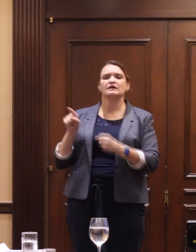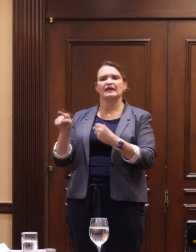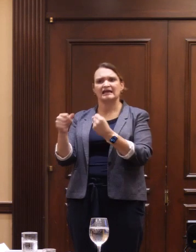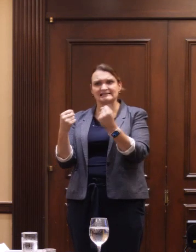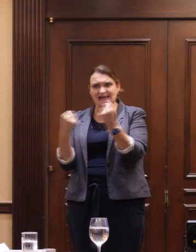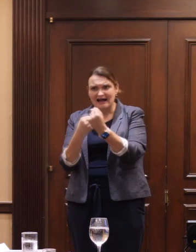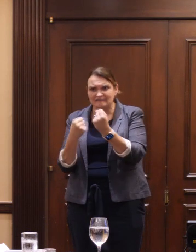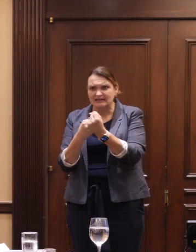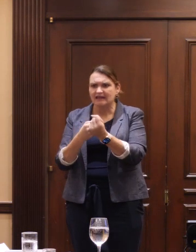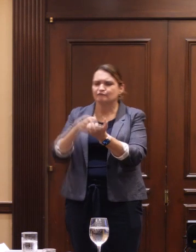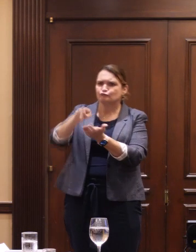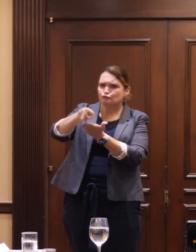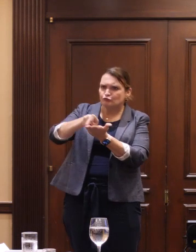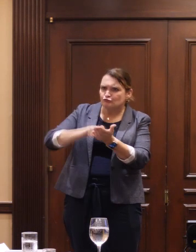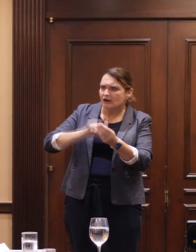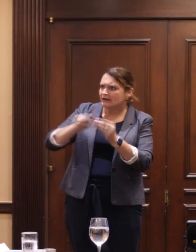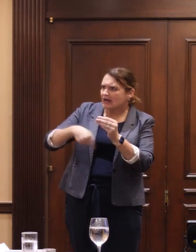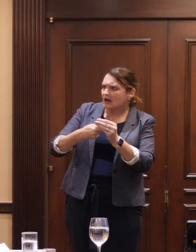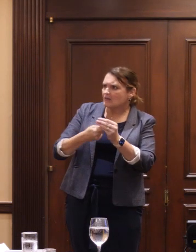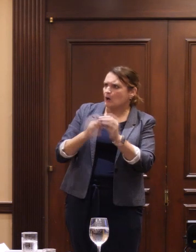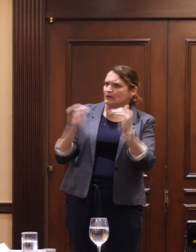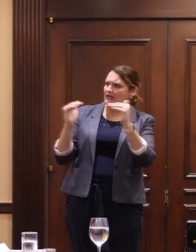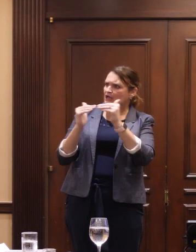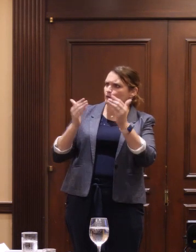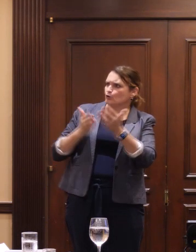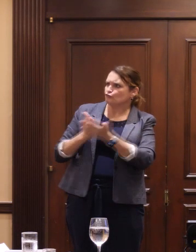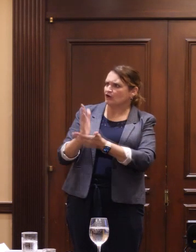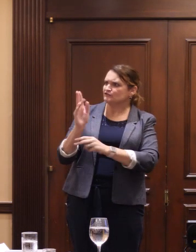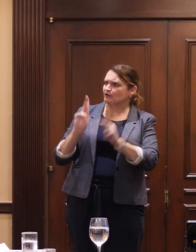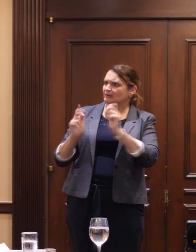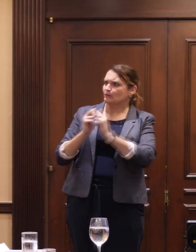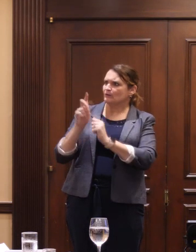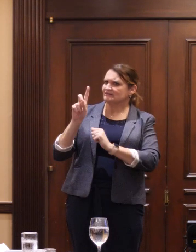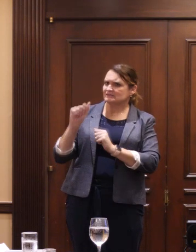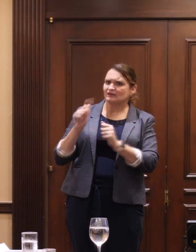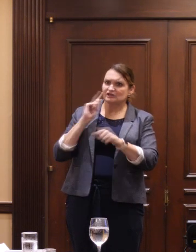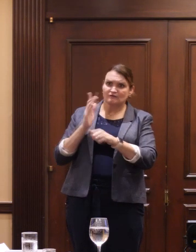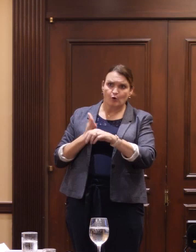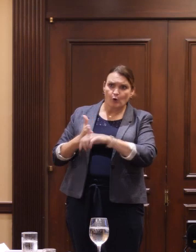equal rights for people with disabilities for over 50 years was involved in many of